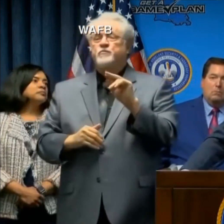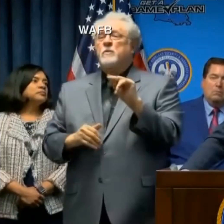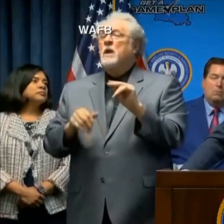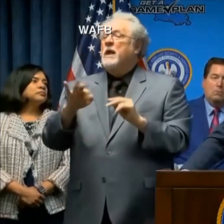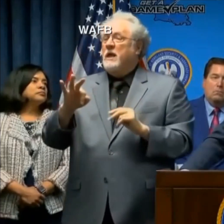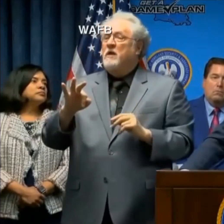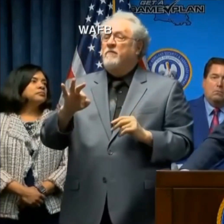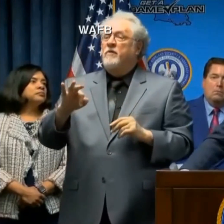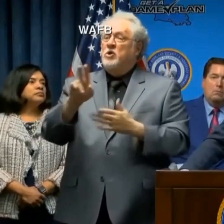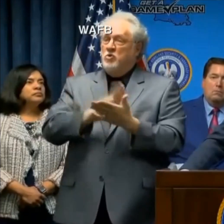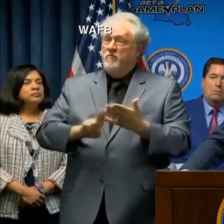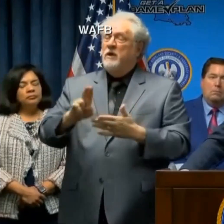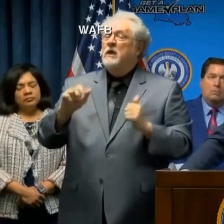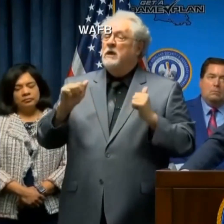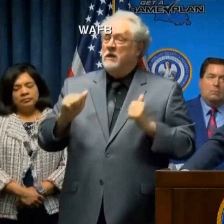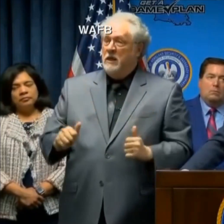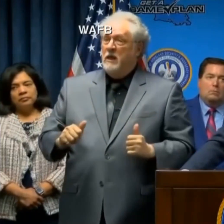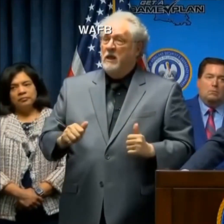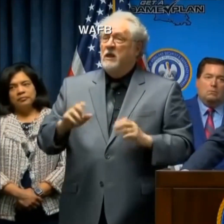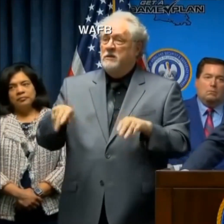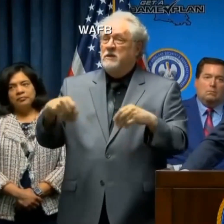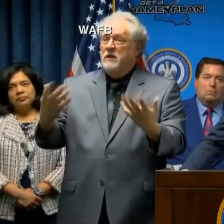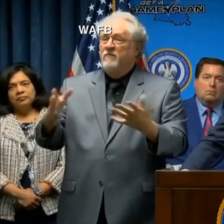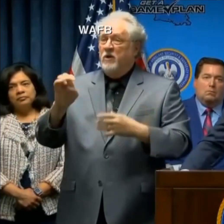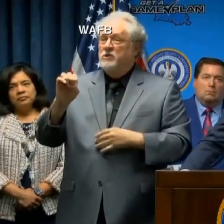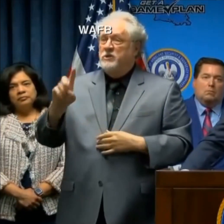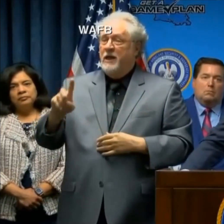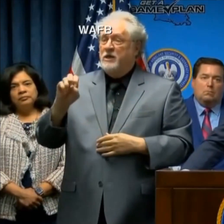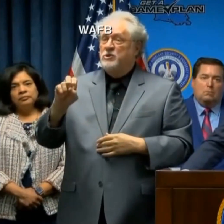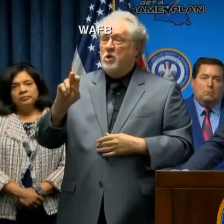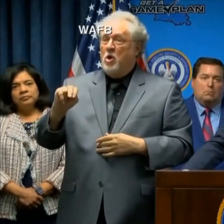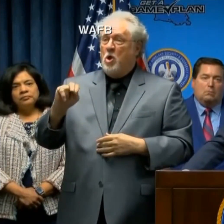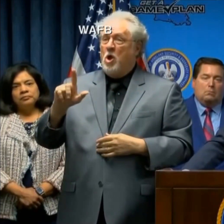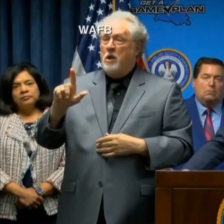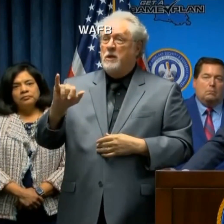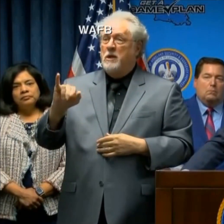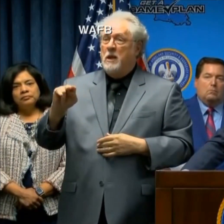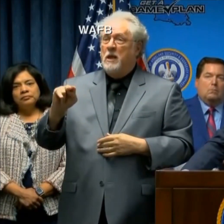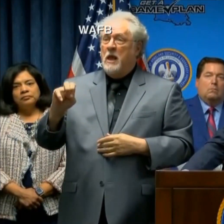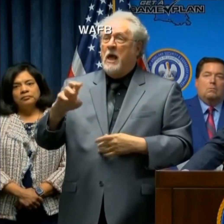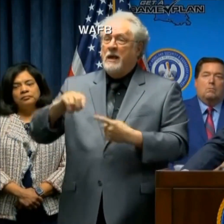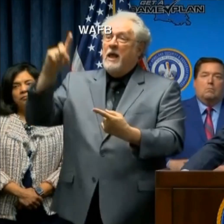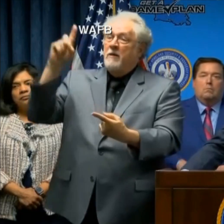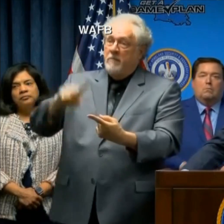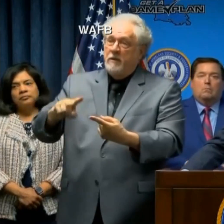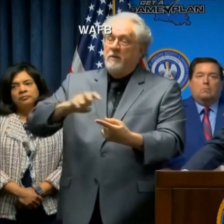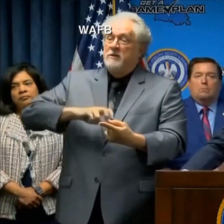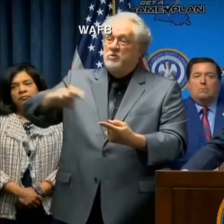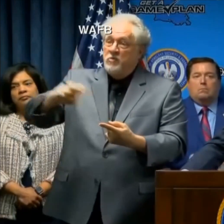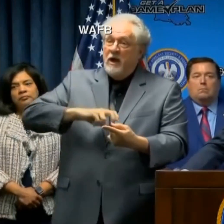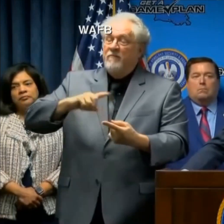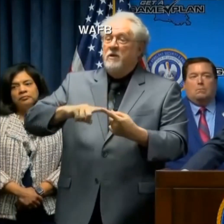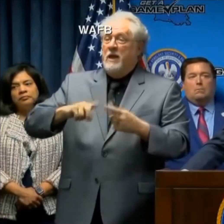the capacity to deliver education online and minimize travel and personal conduct